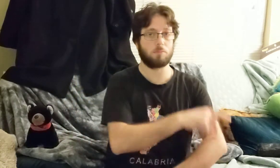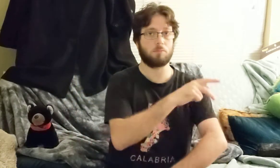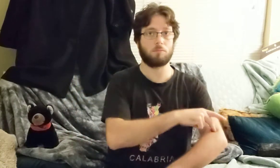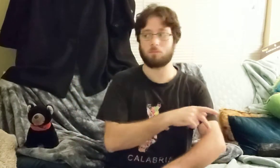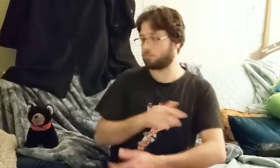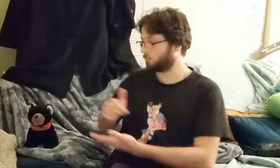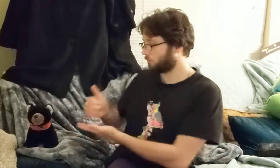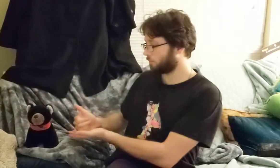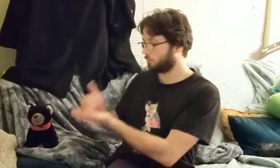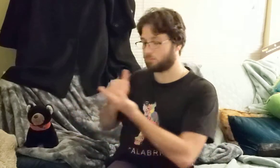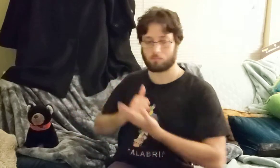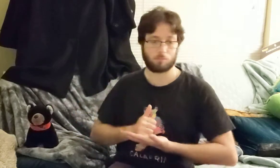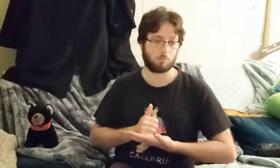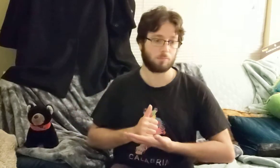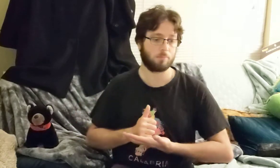BEARALDO HELP-me